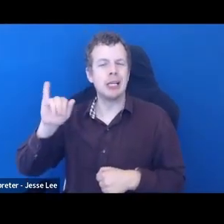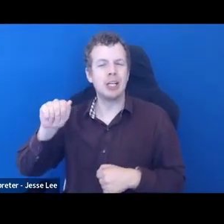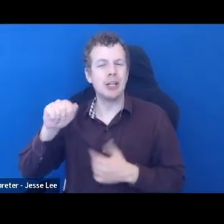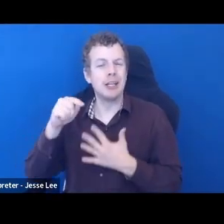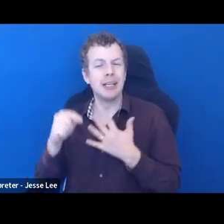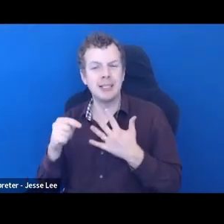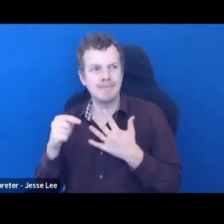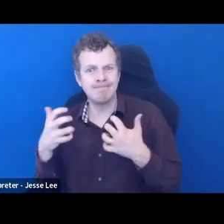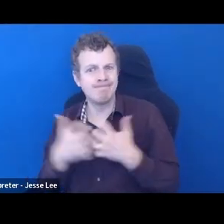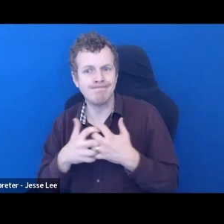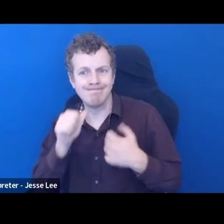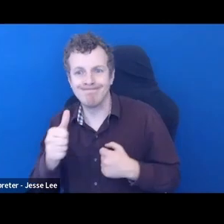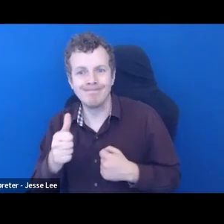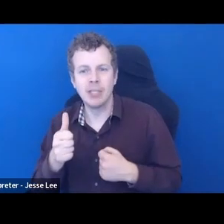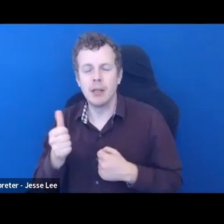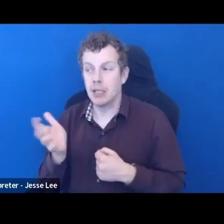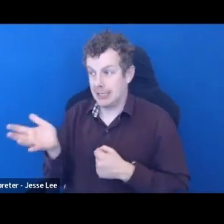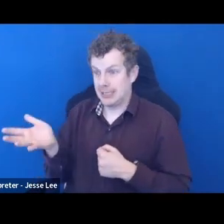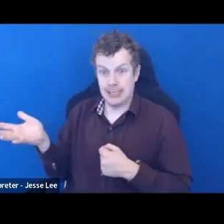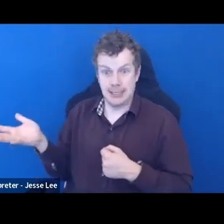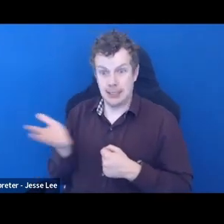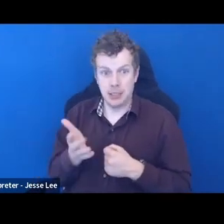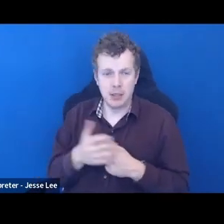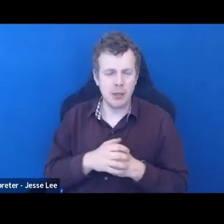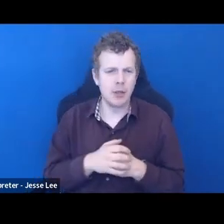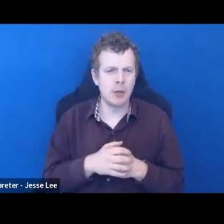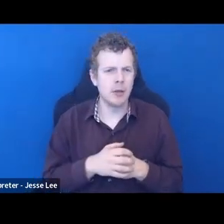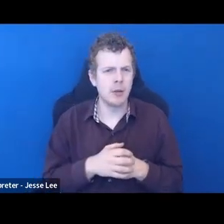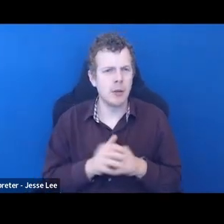We want to be expanding our toolbox.